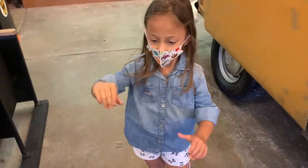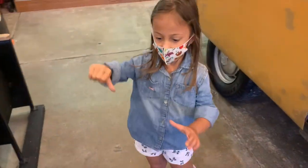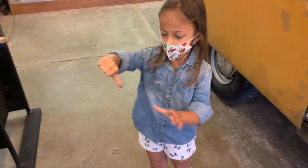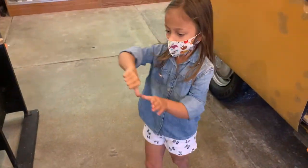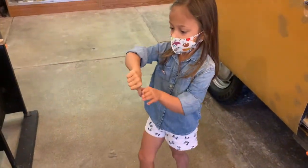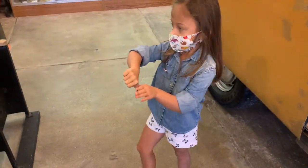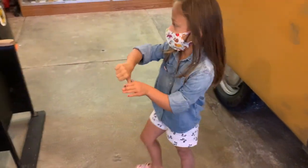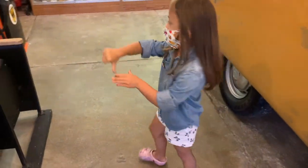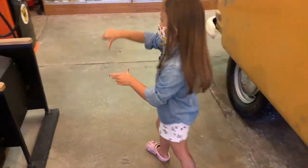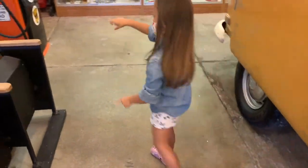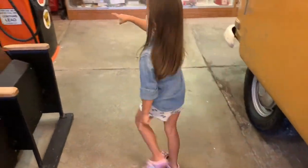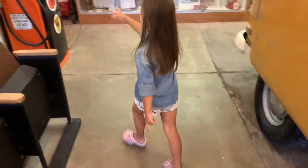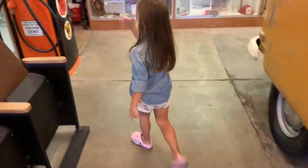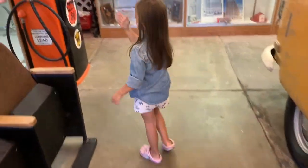And there's gas station.